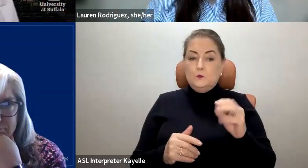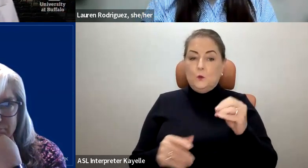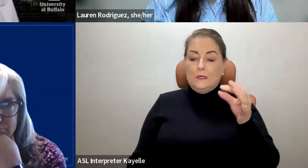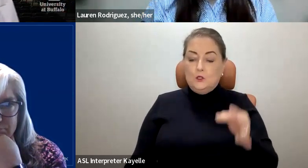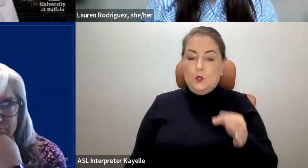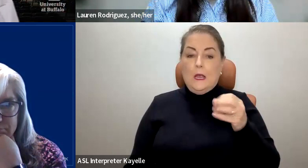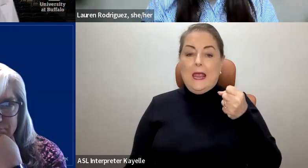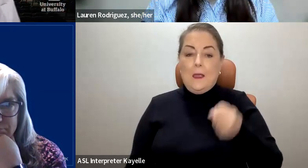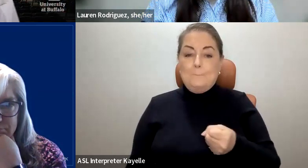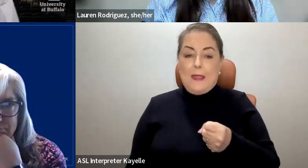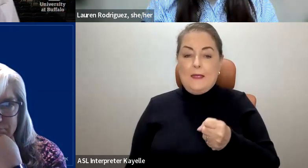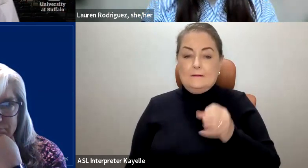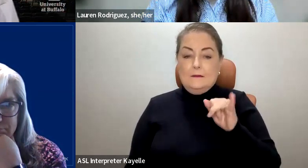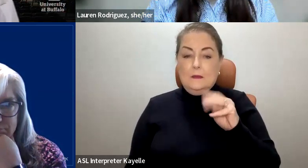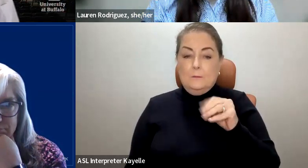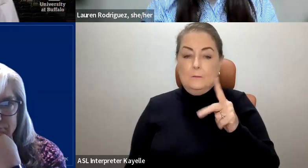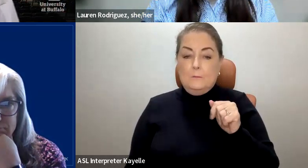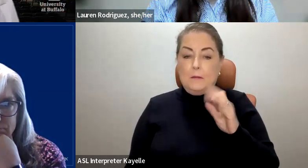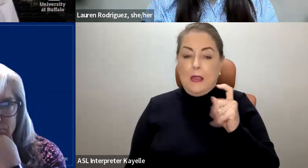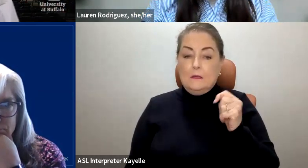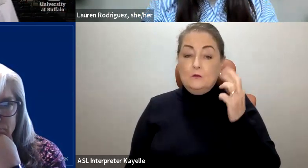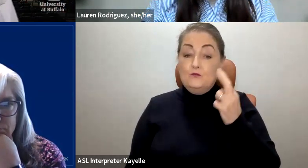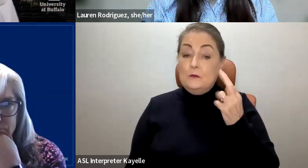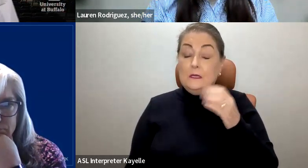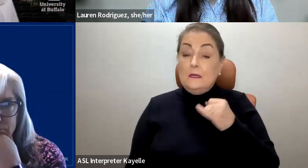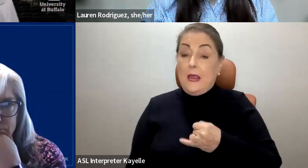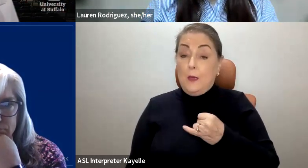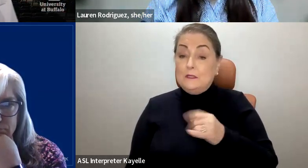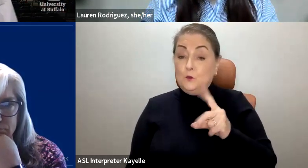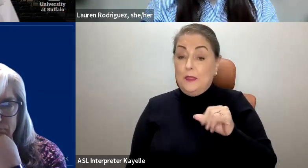impact. And the reason that campuses do that really is a way